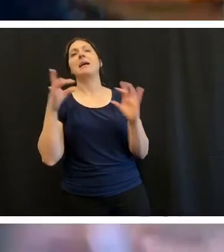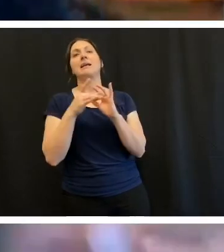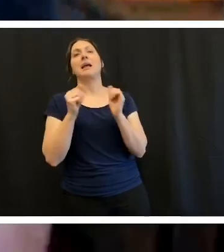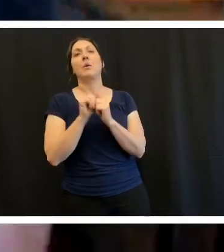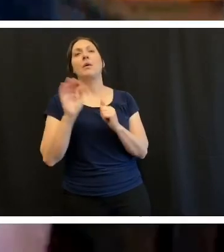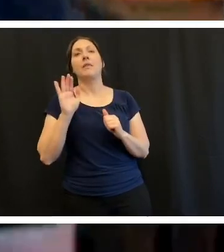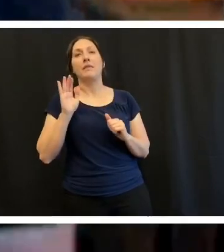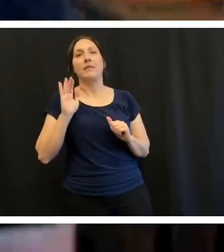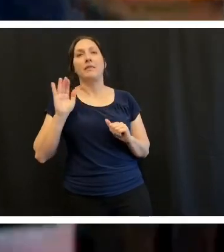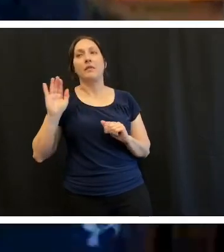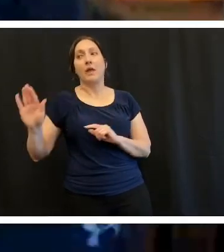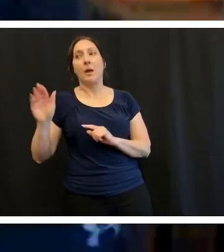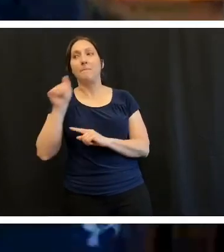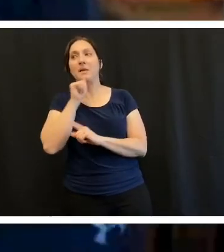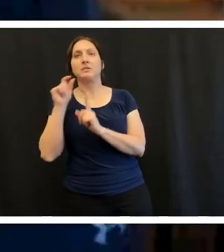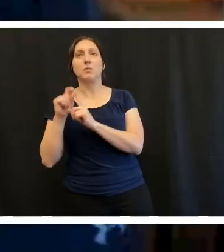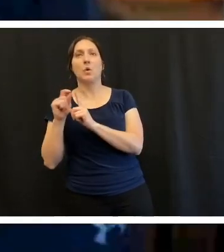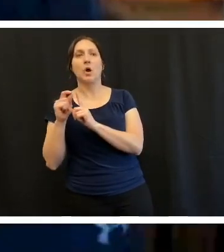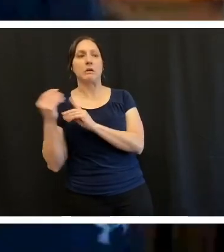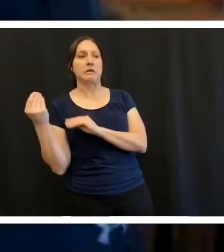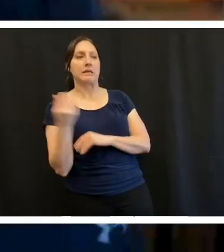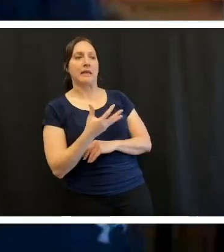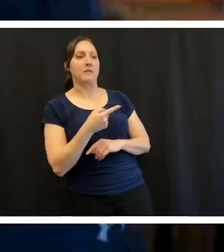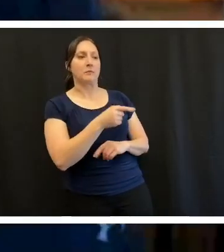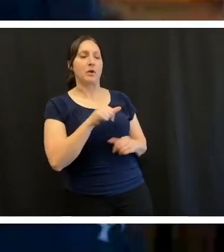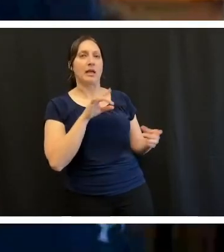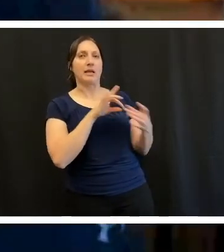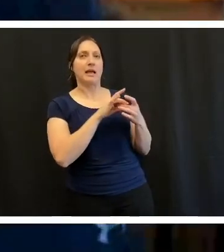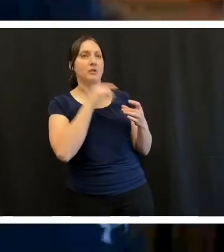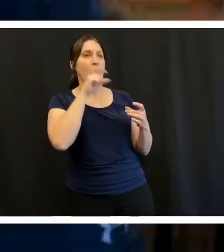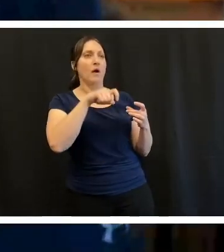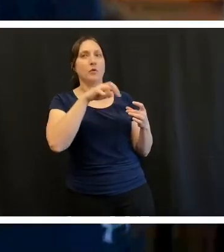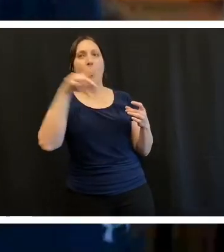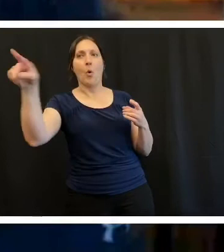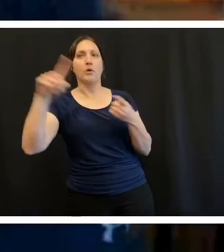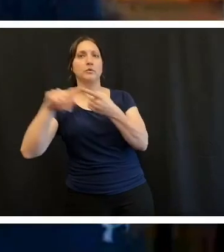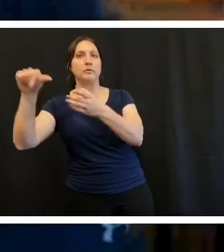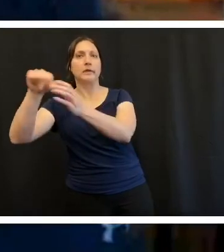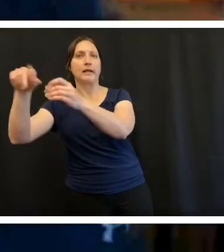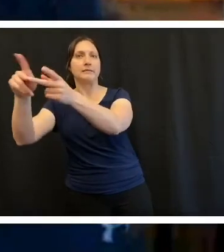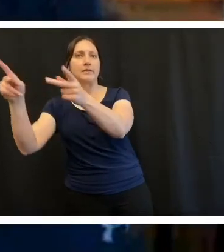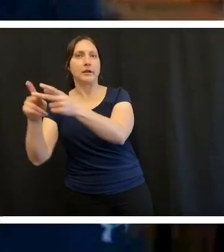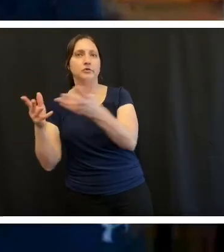One of the things that we're doing in the Beaumont area, so I was talking to Dean Spina.